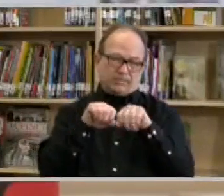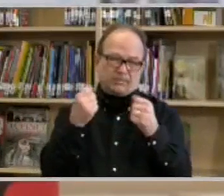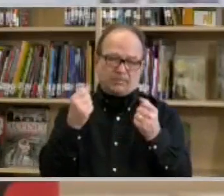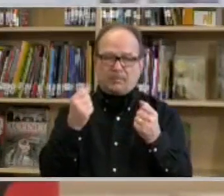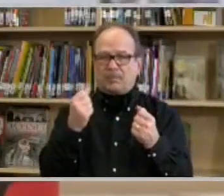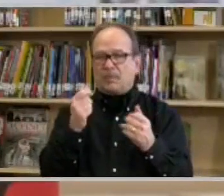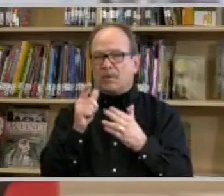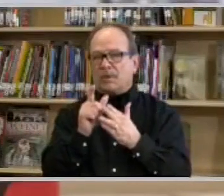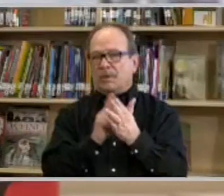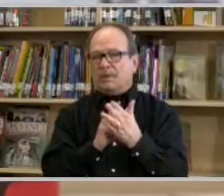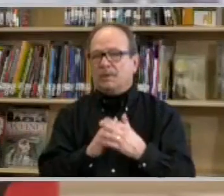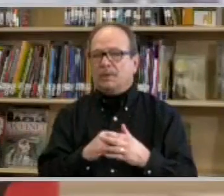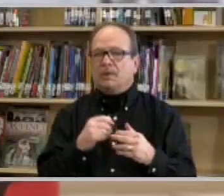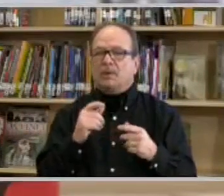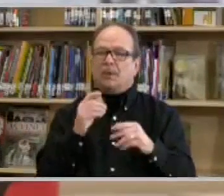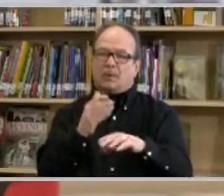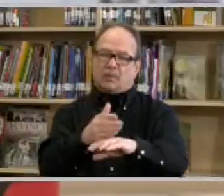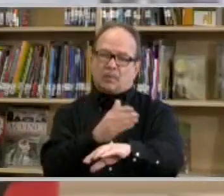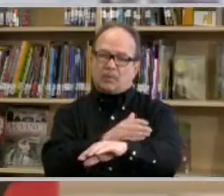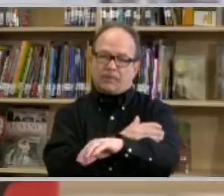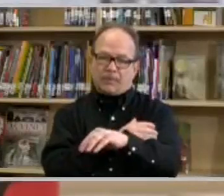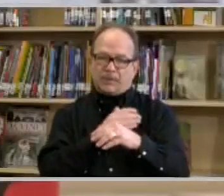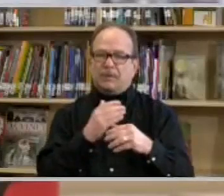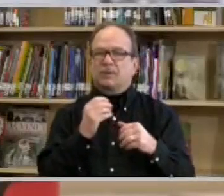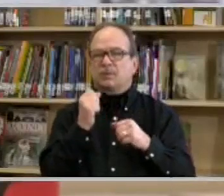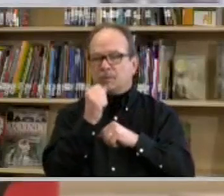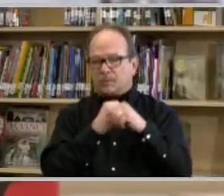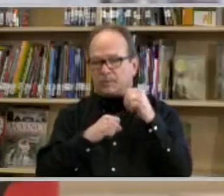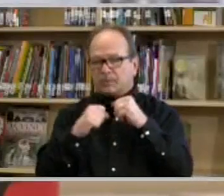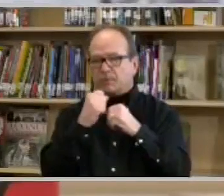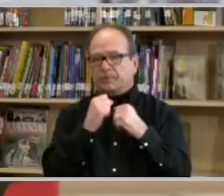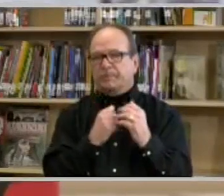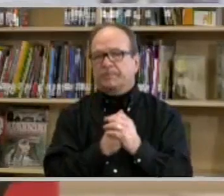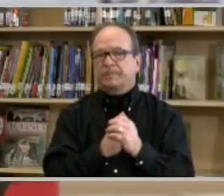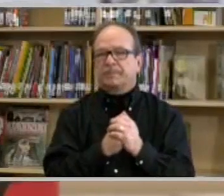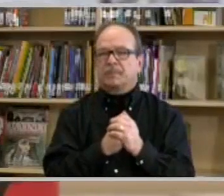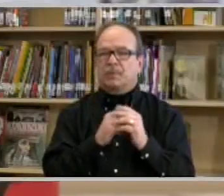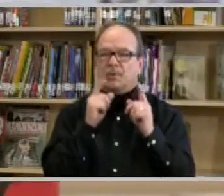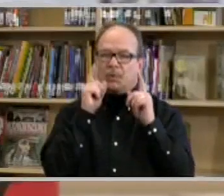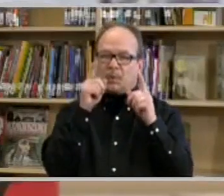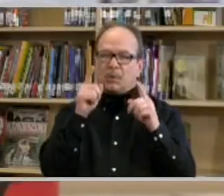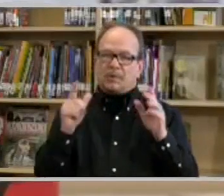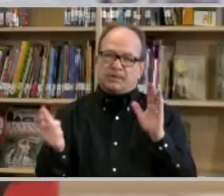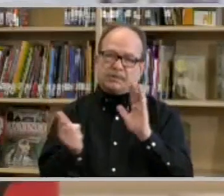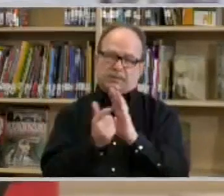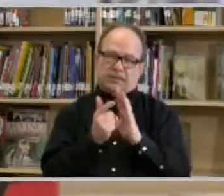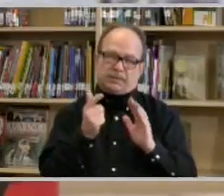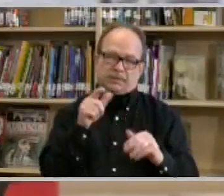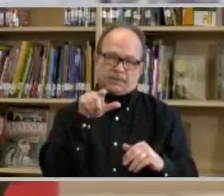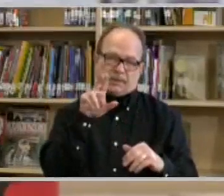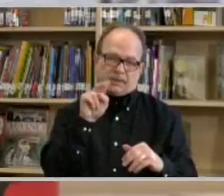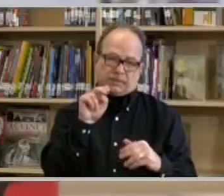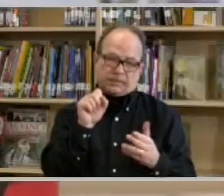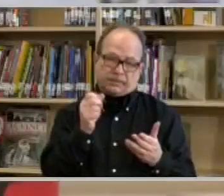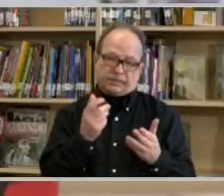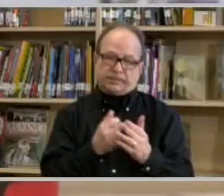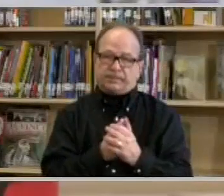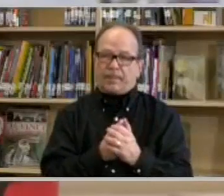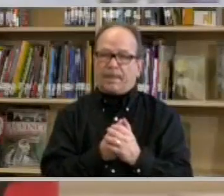RELATIONSHIPS, SOLVING VIOLENT CRIMES, IMPROVING